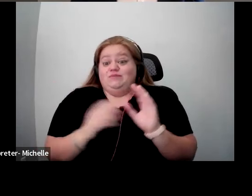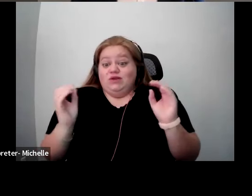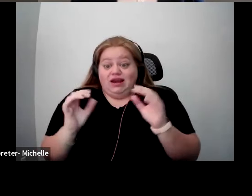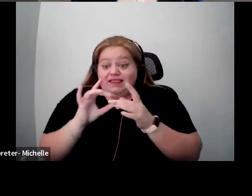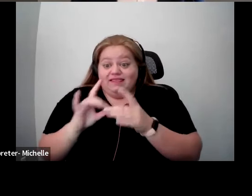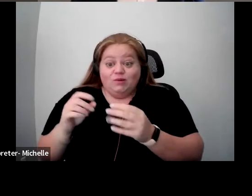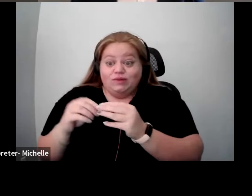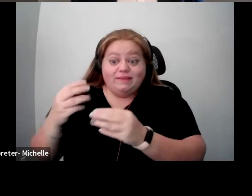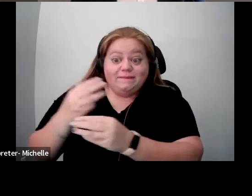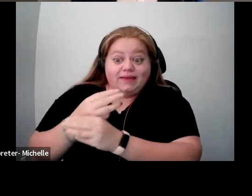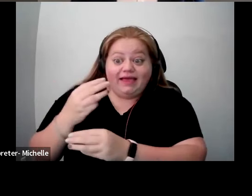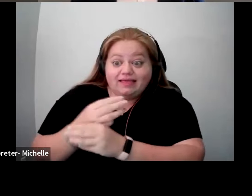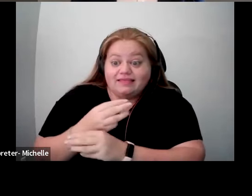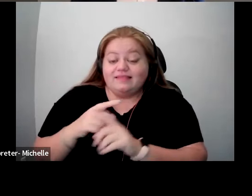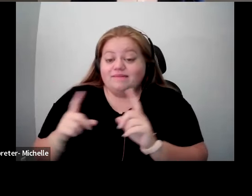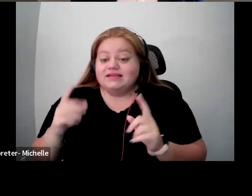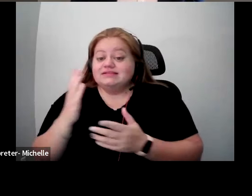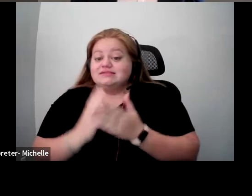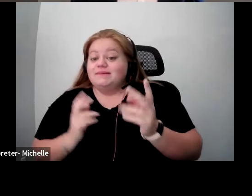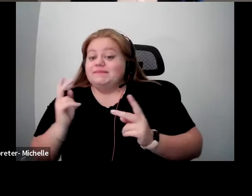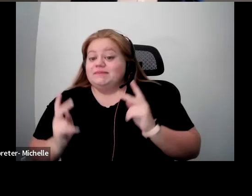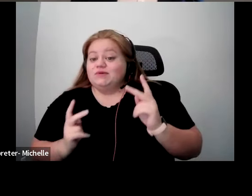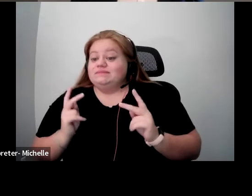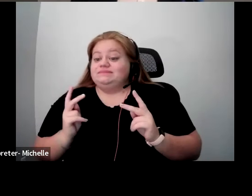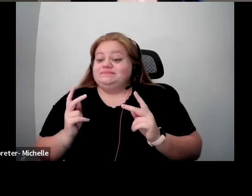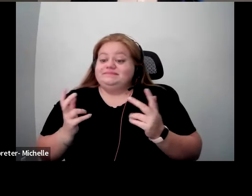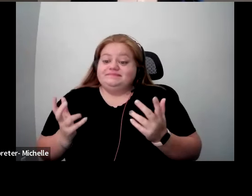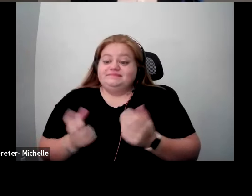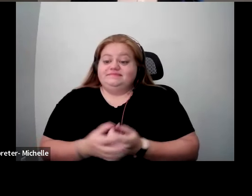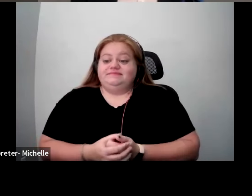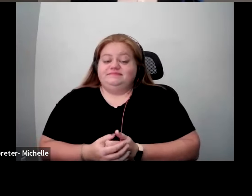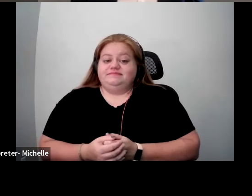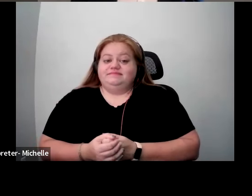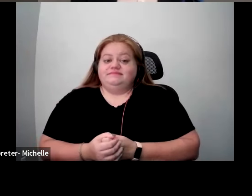But some people-- in the past, I've